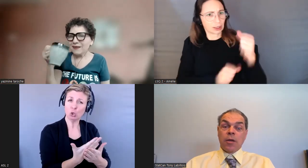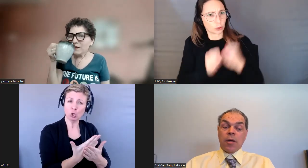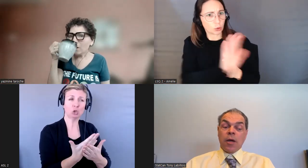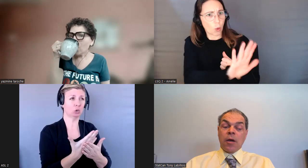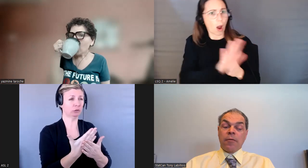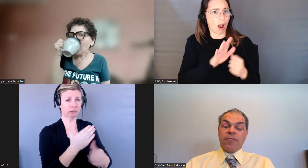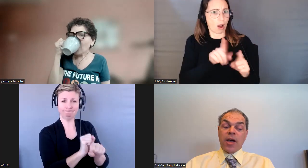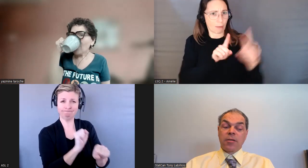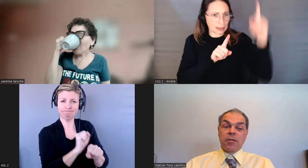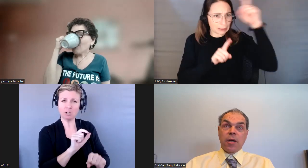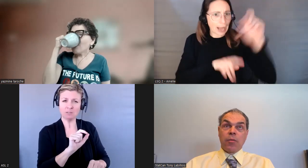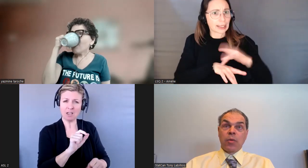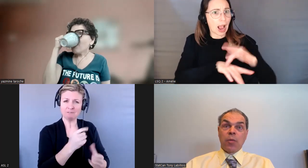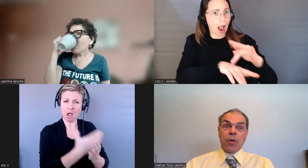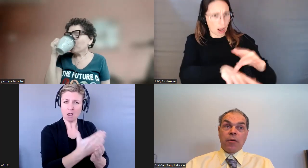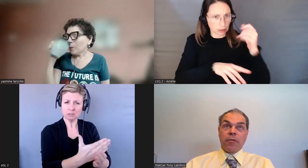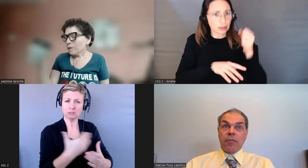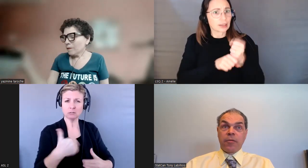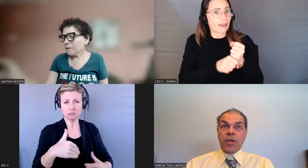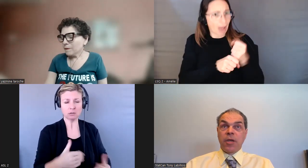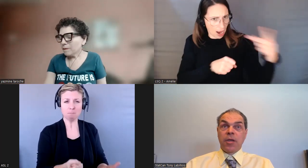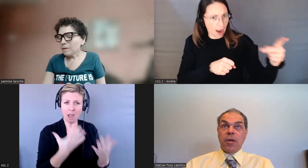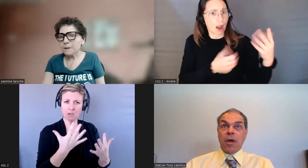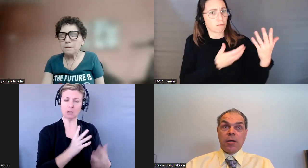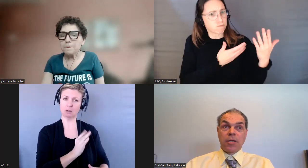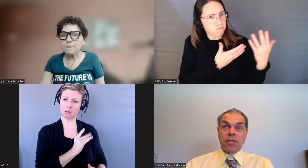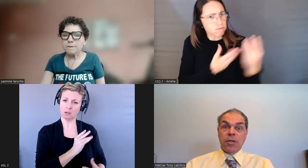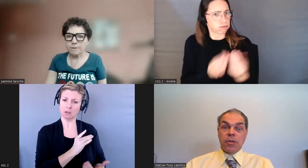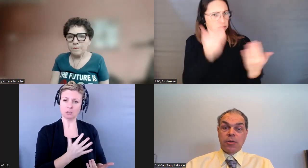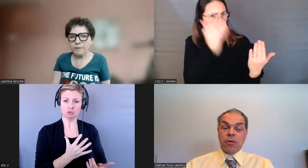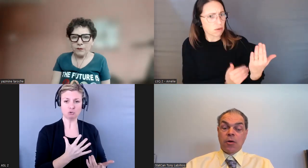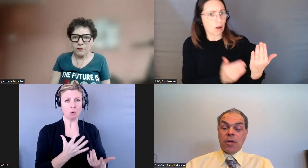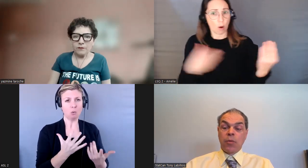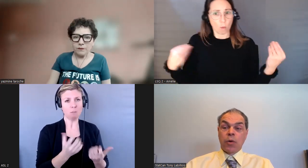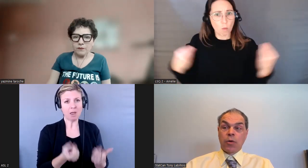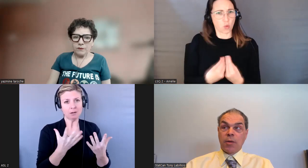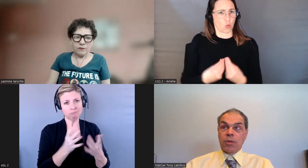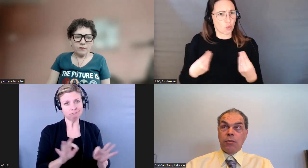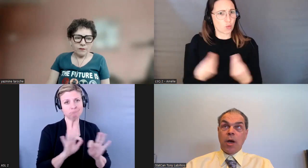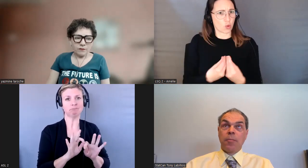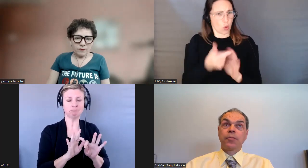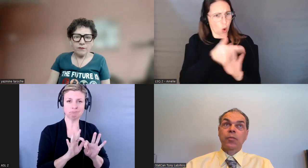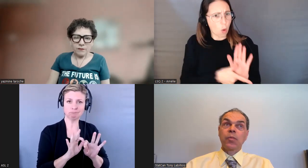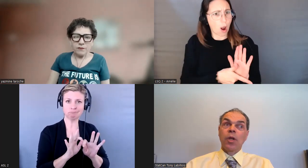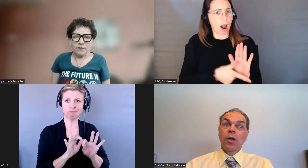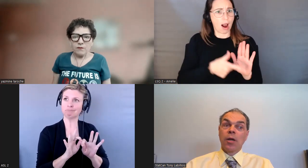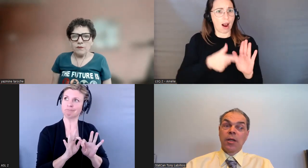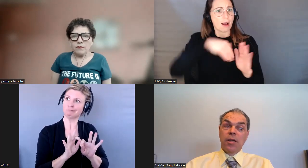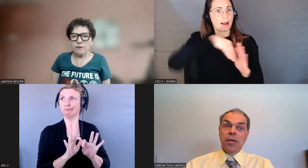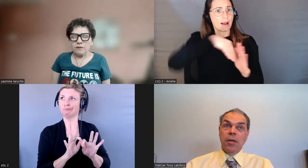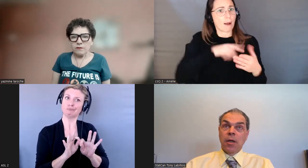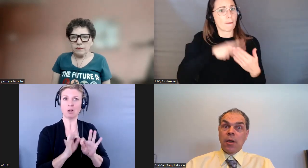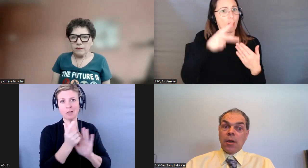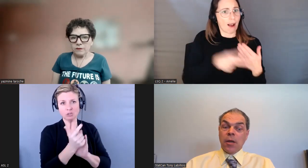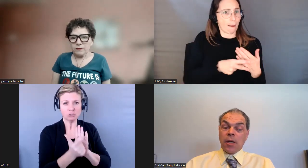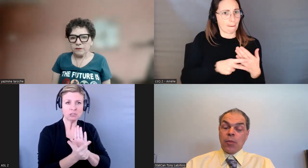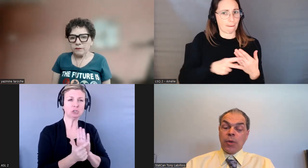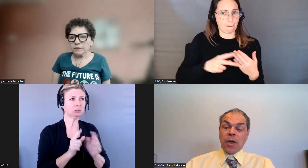vast um number of key uh legislations or or Key Programs to um lead